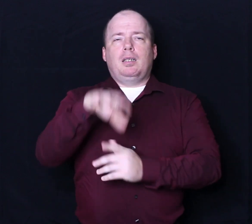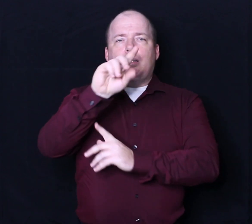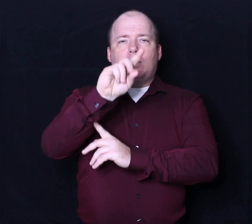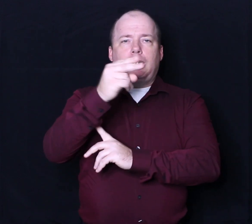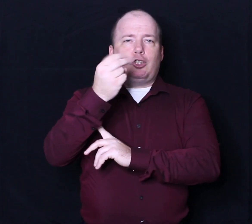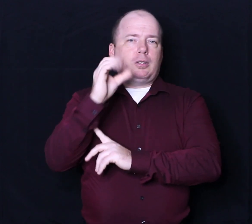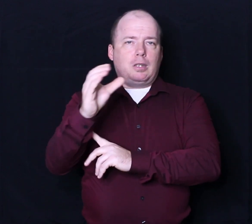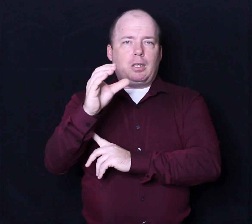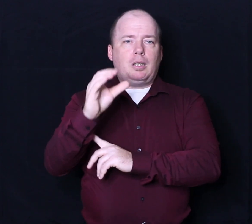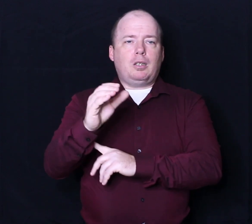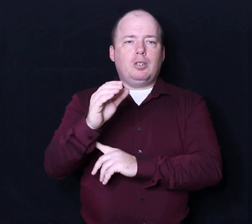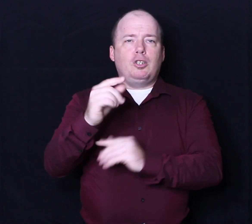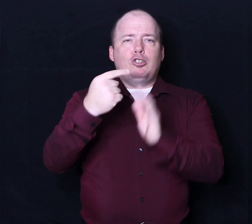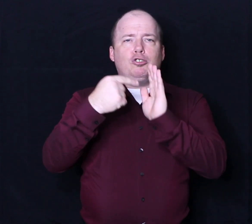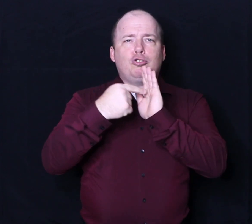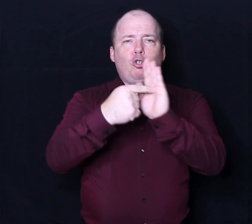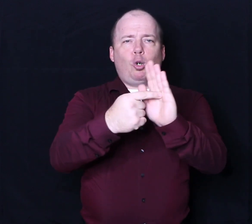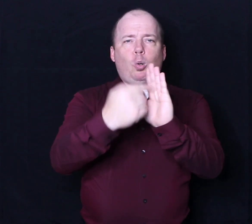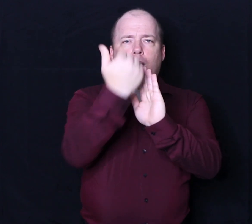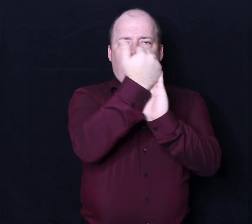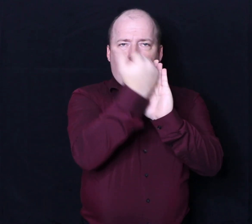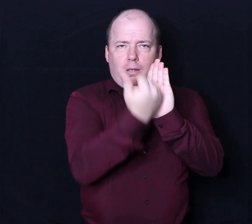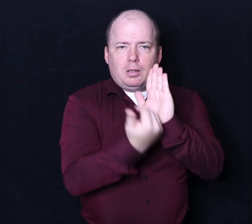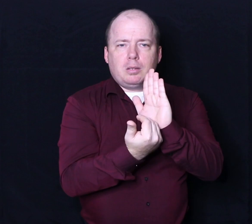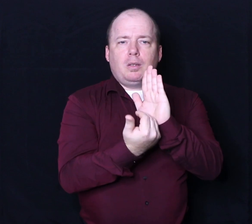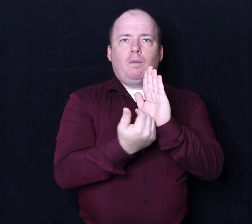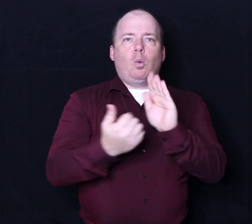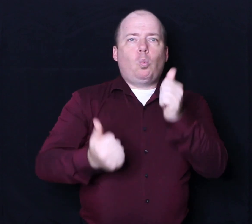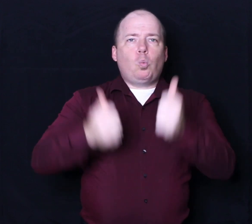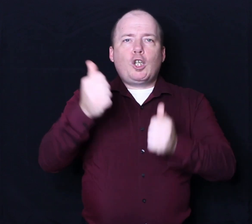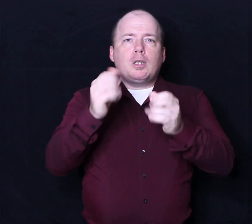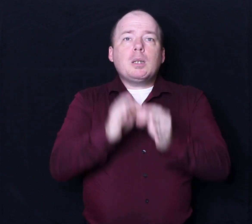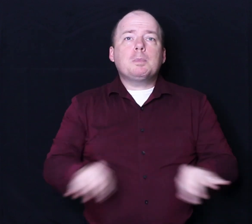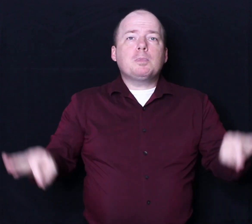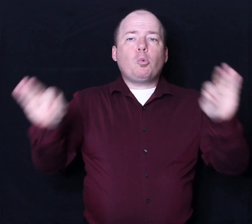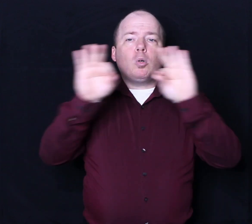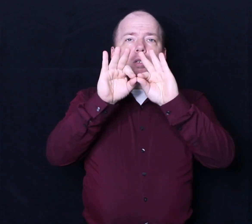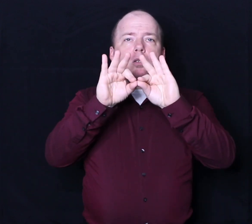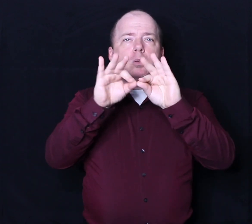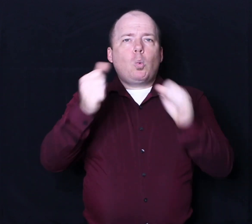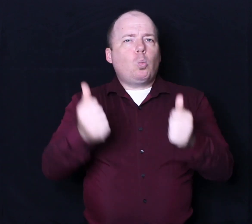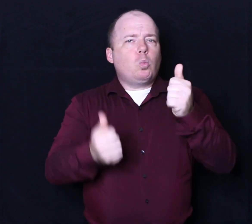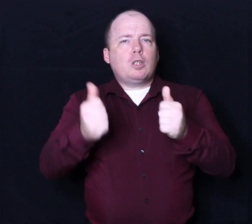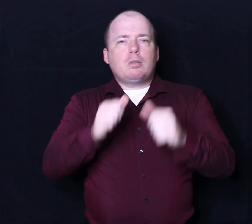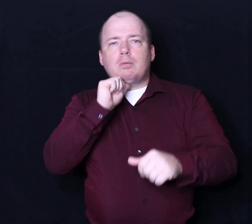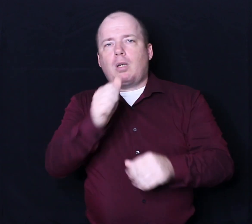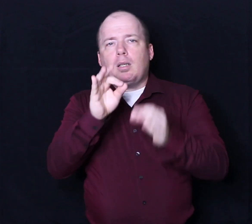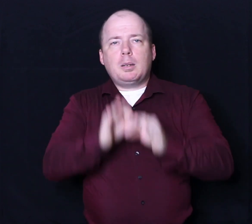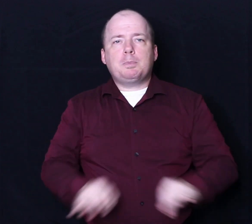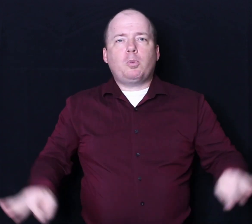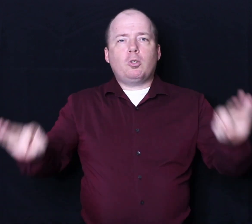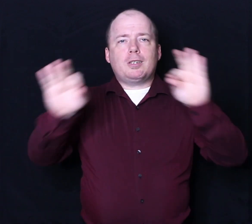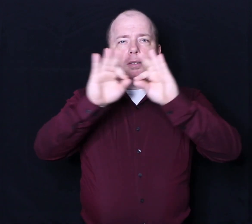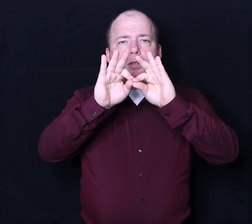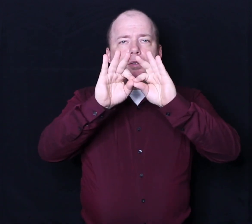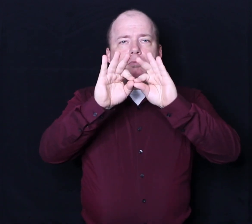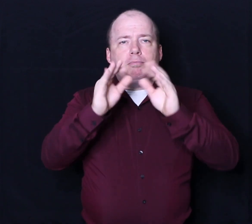DHHSC has a list of what places are essential and what places are non-essential.